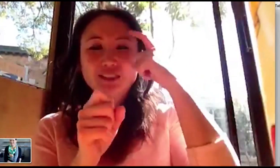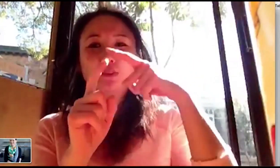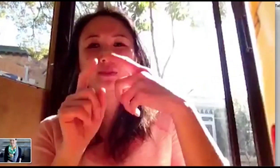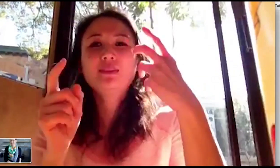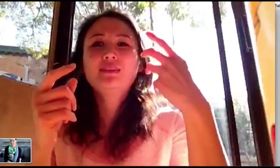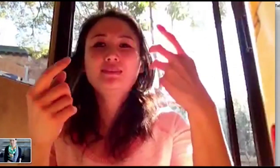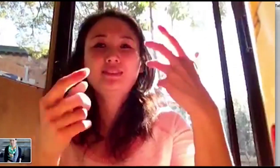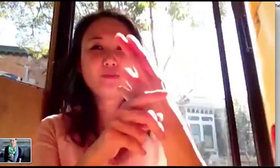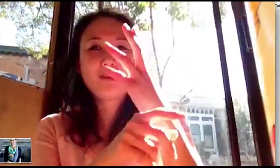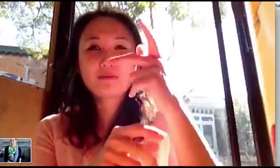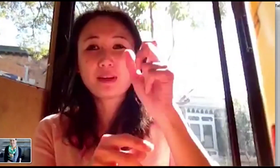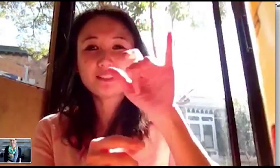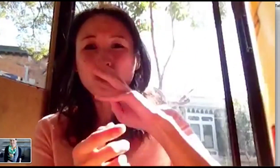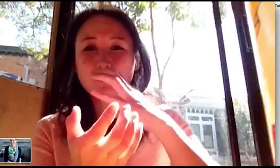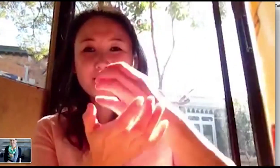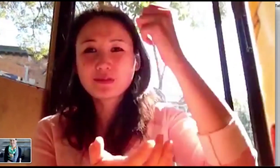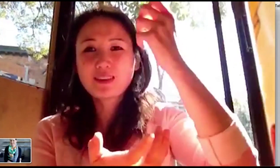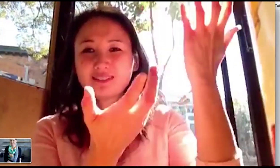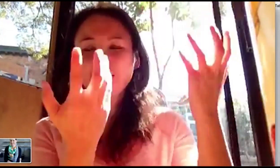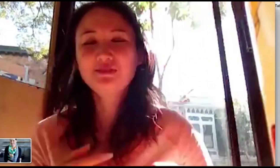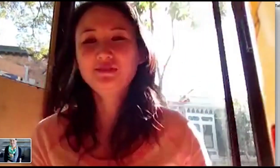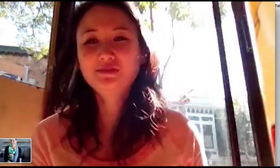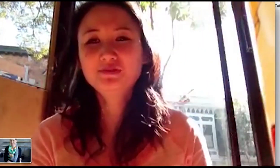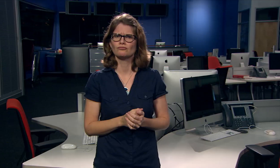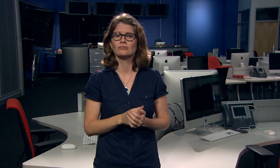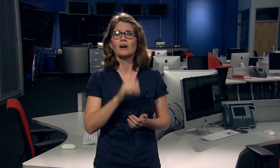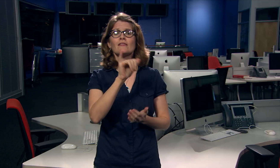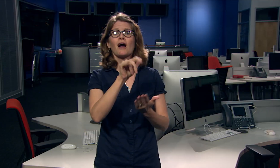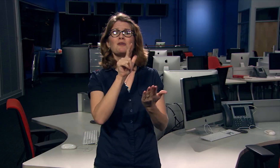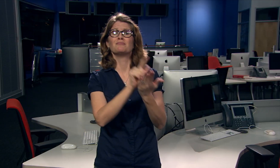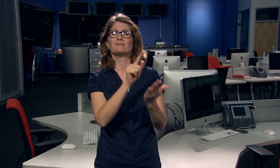TO USE A WATER BOTTLE INSTEAD.